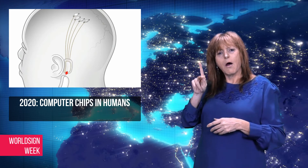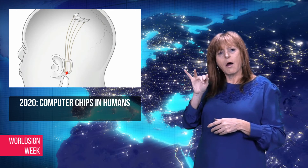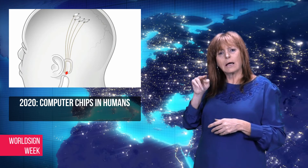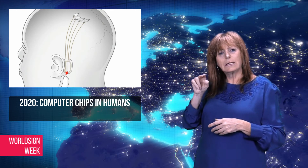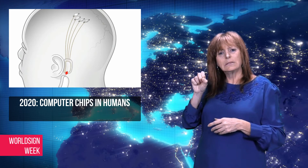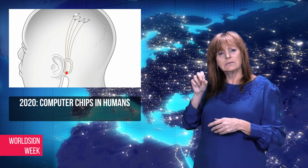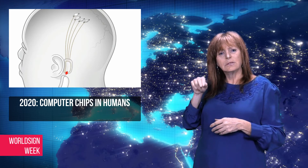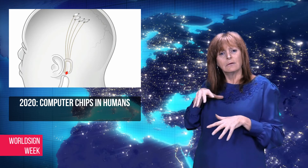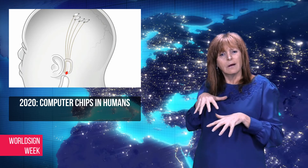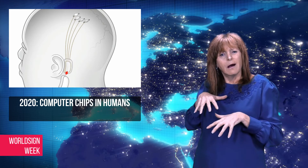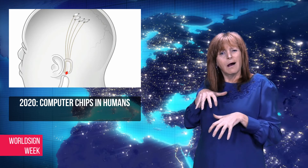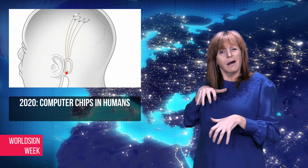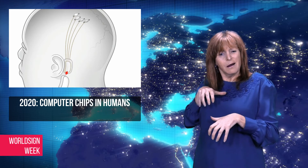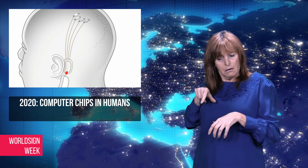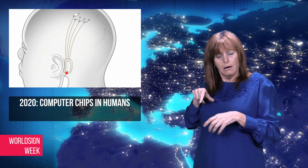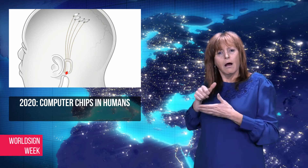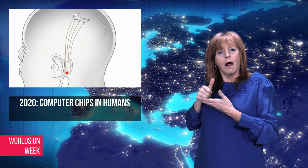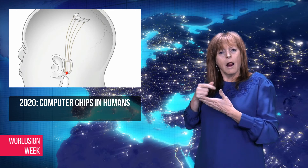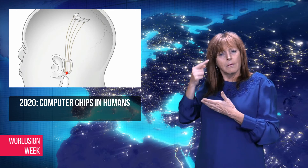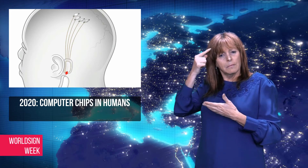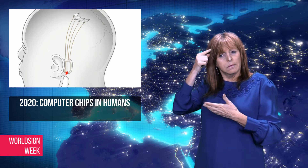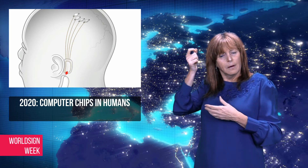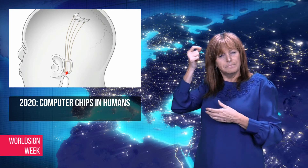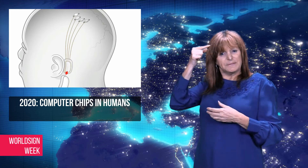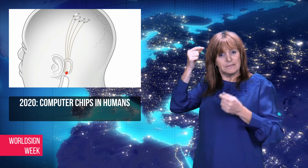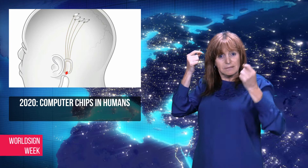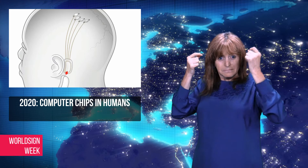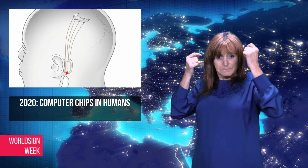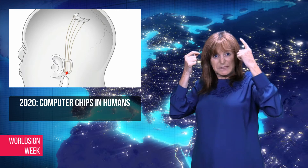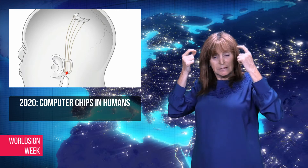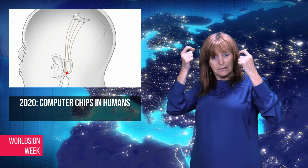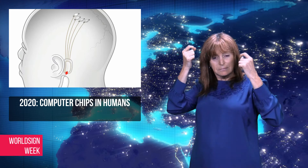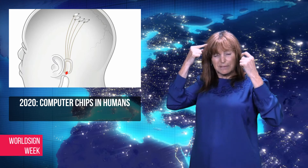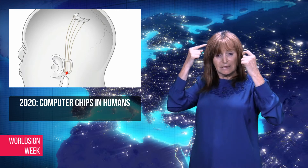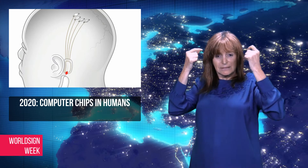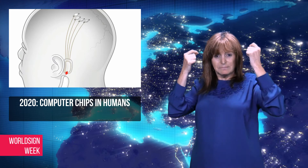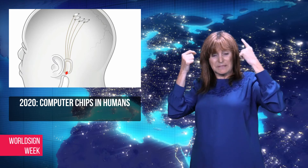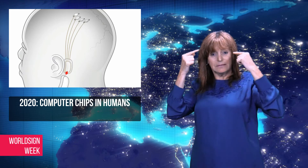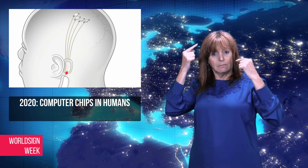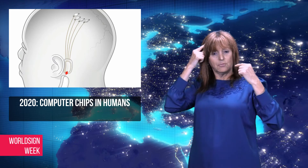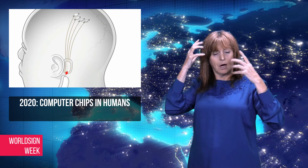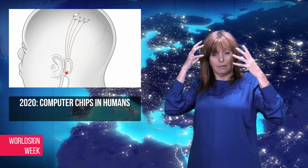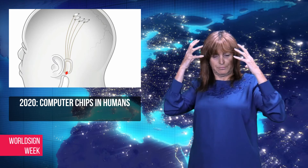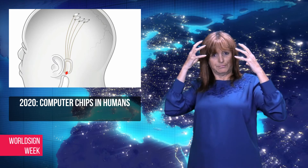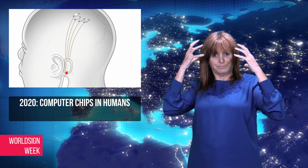Parkinson's, record brain activity and stimulate the